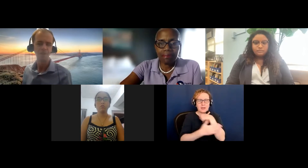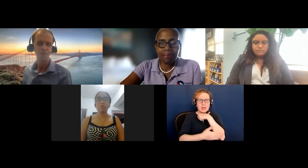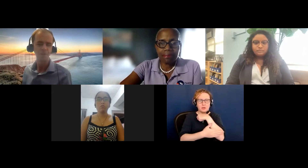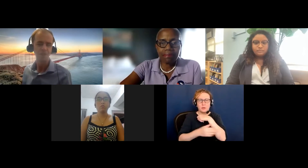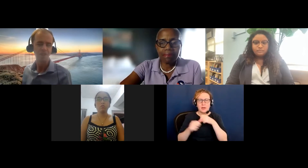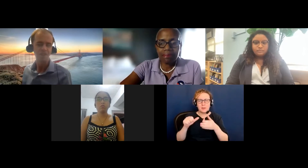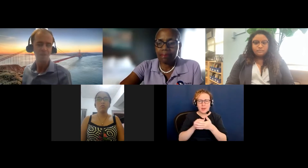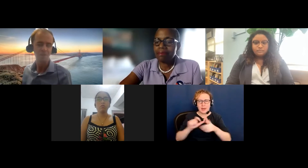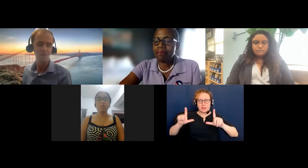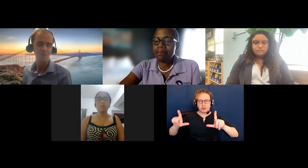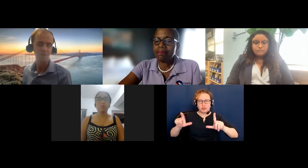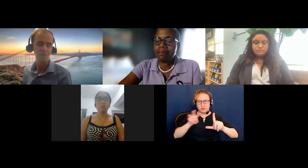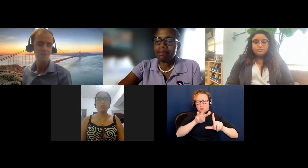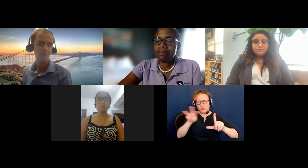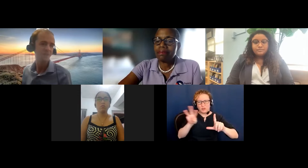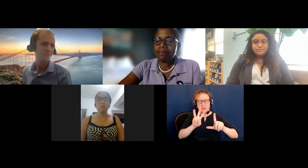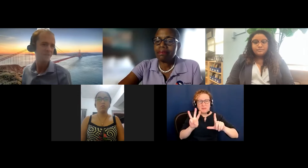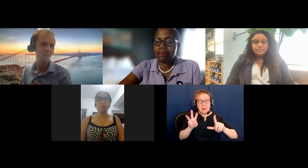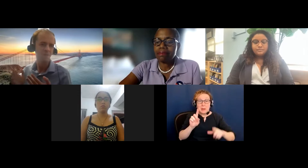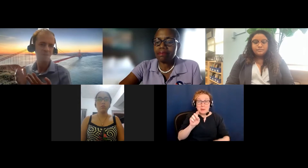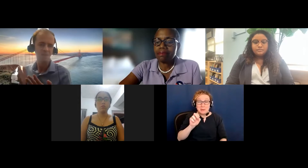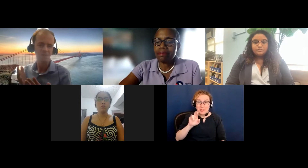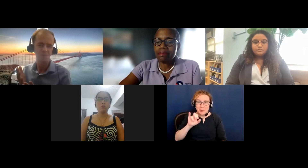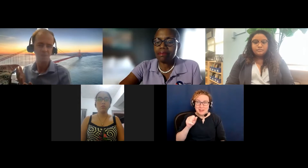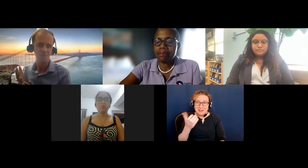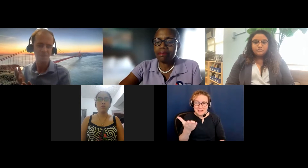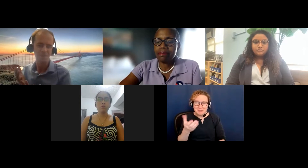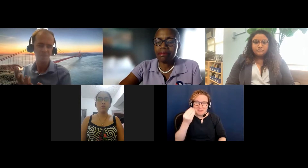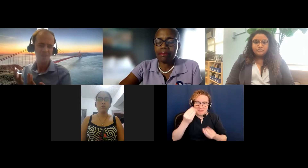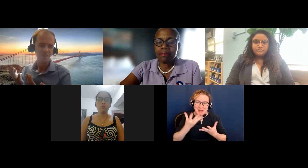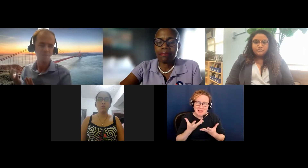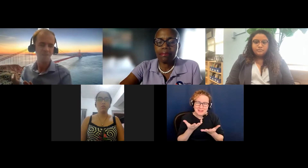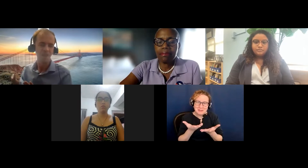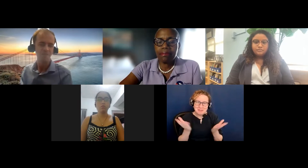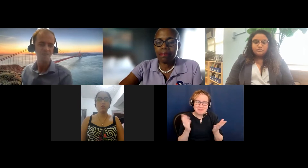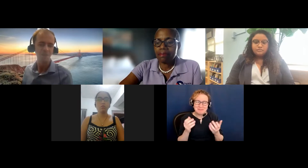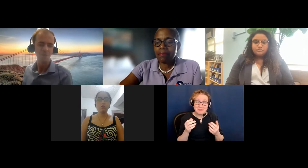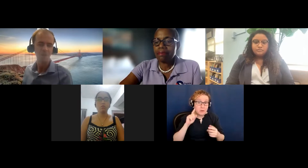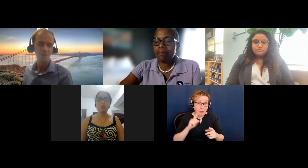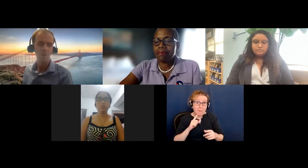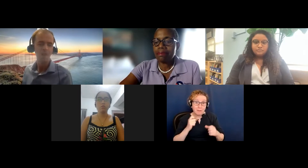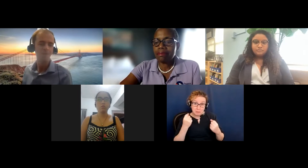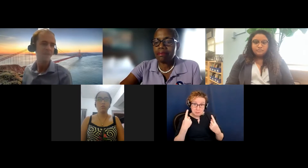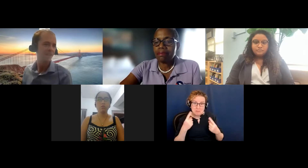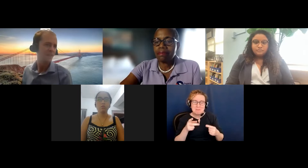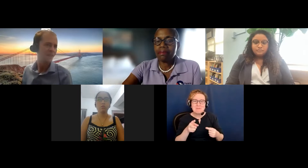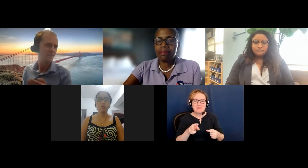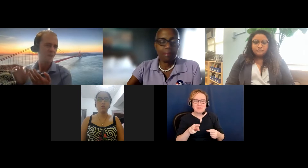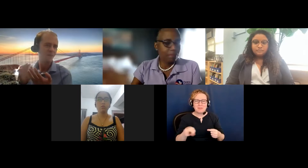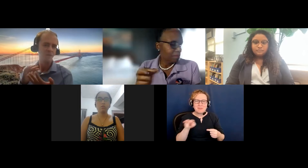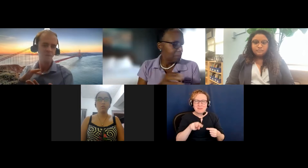Let's go on to Doris. Tell us, Doris, you are Deaf so what has been Deaf meant for you